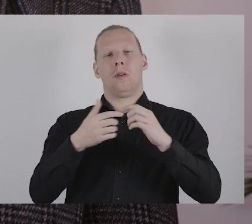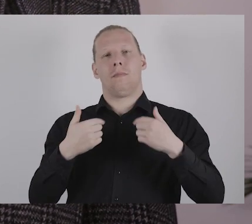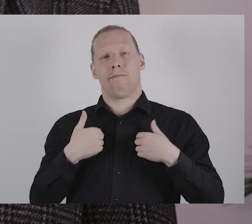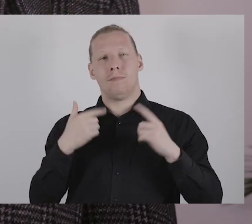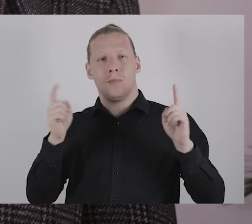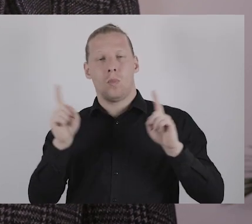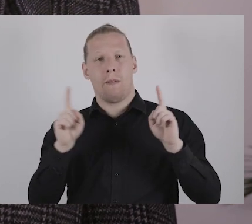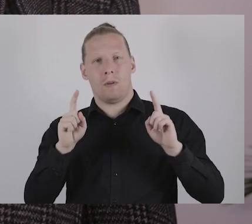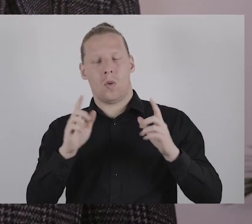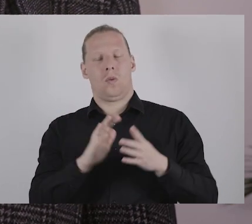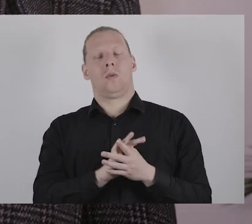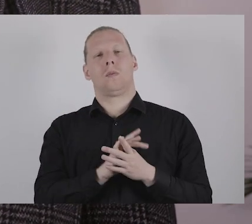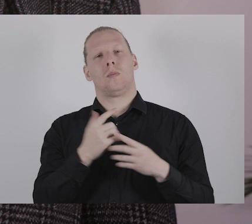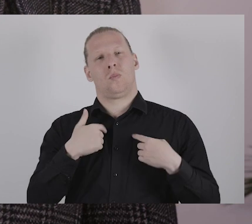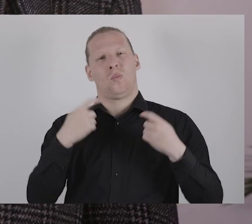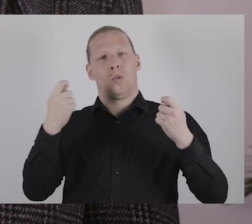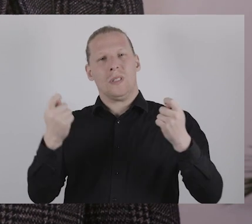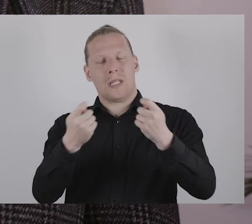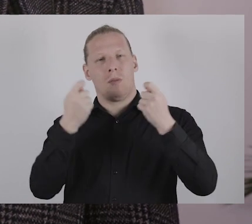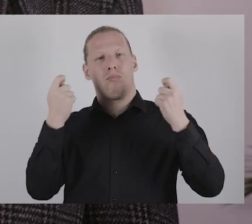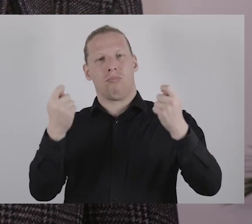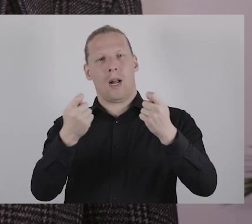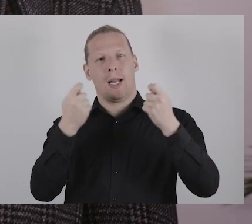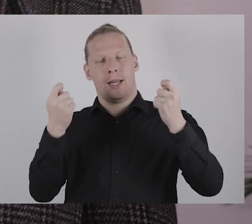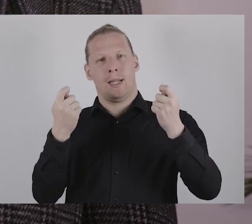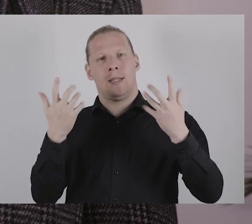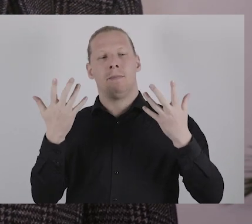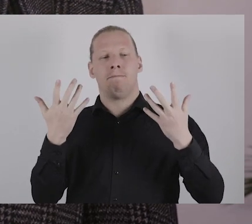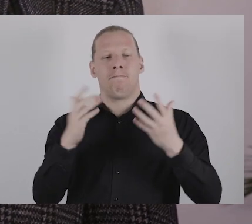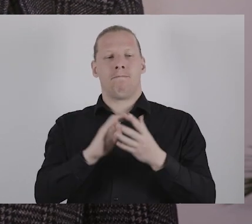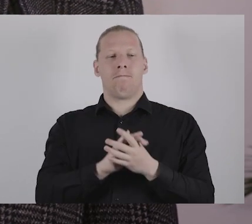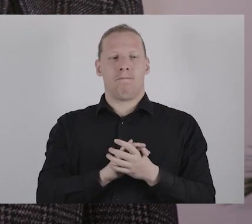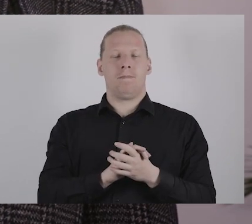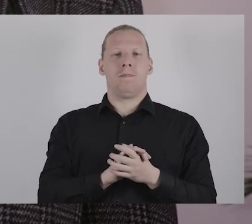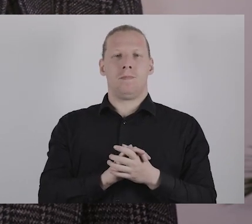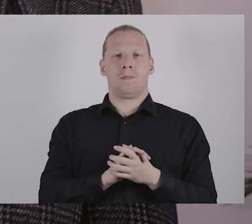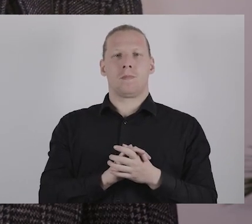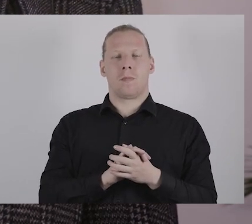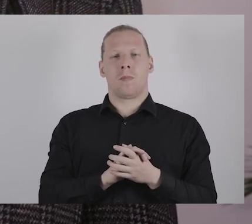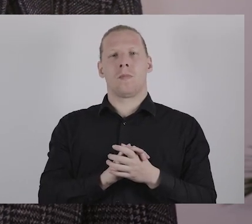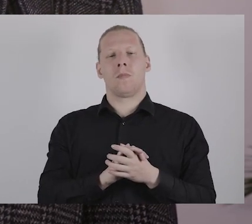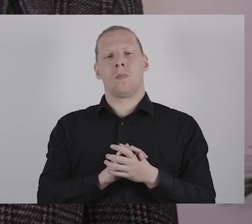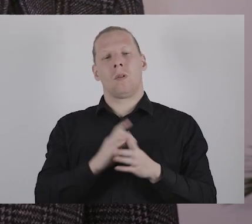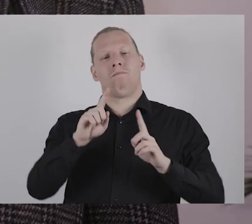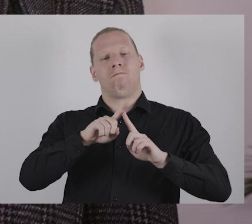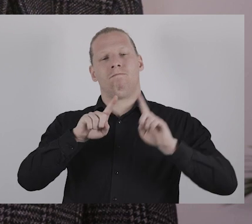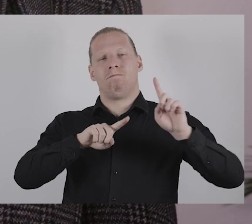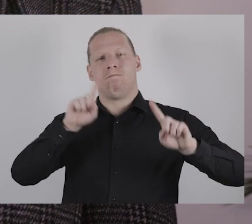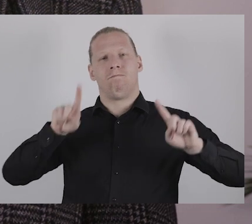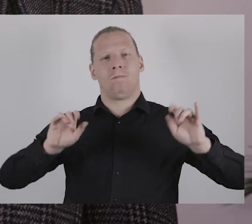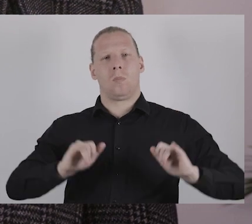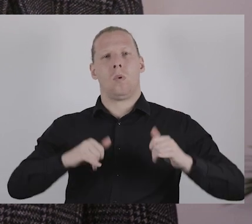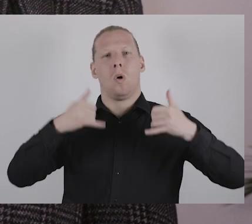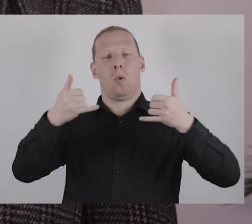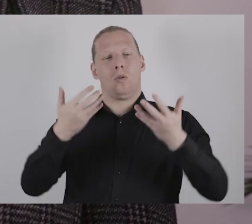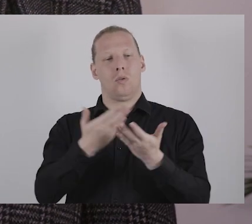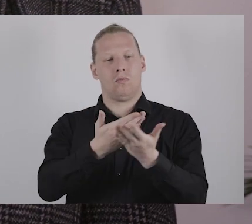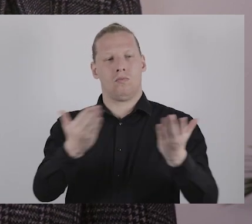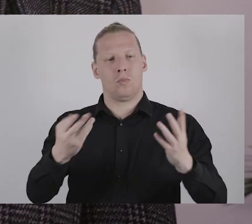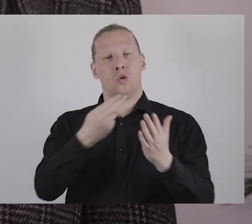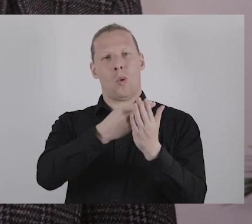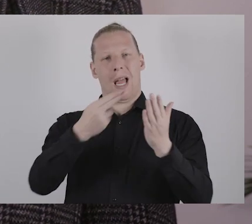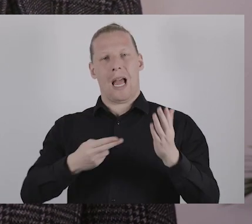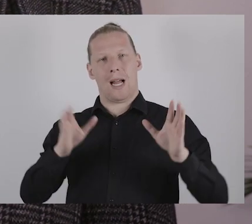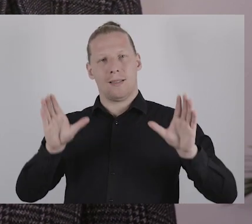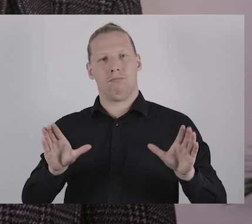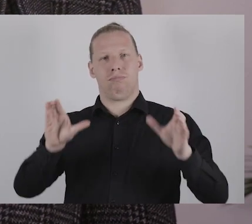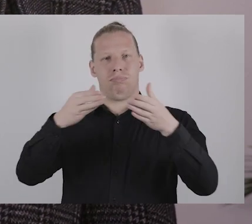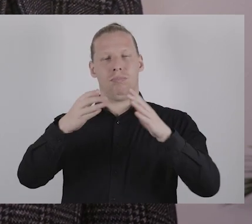and those practitioners from across the country.